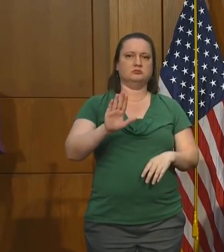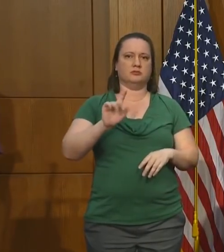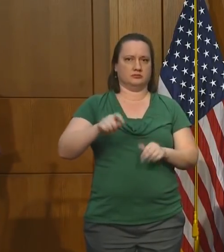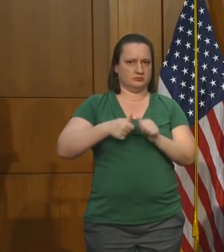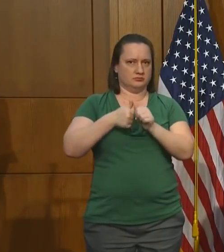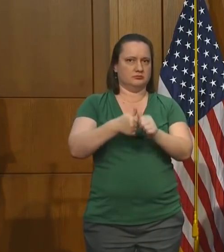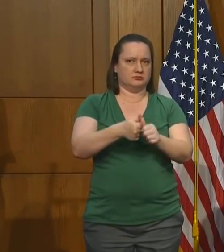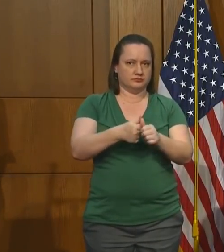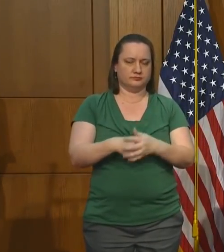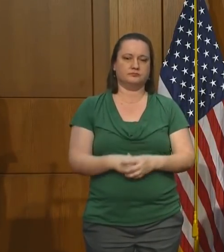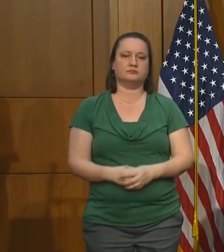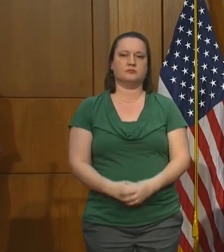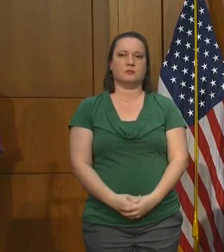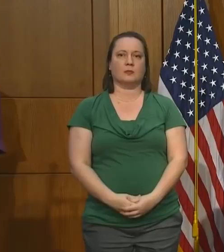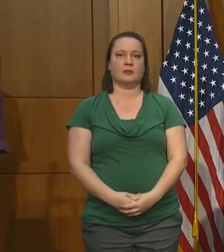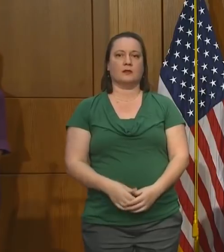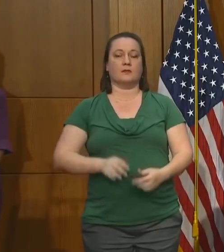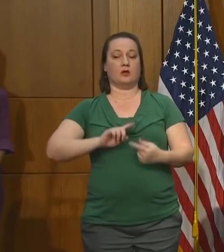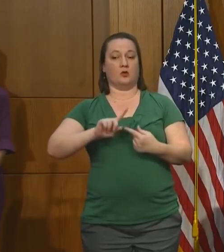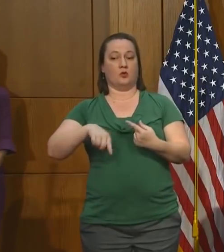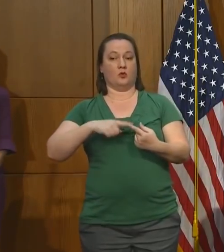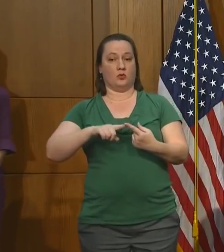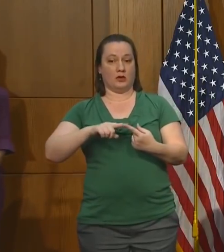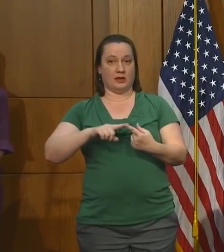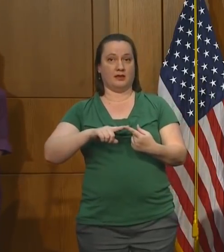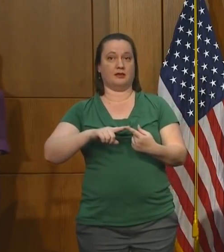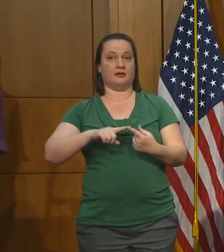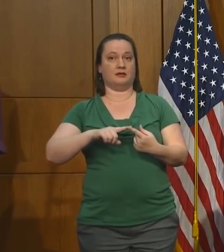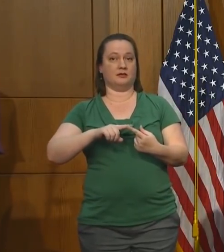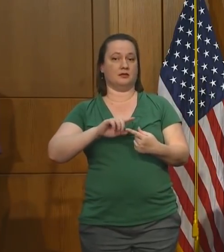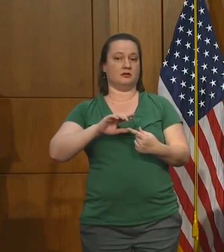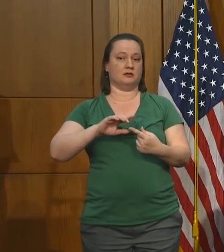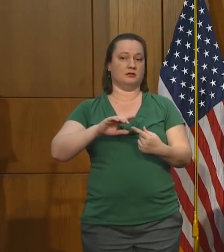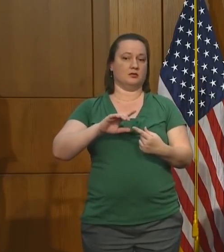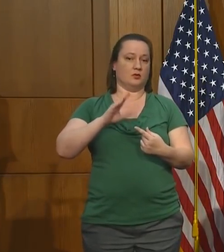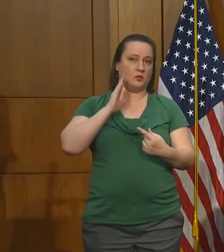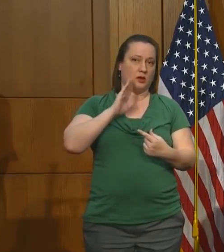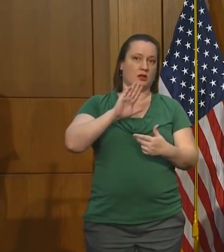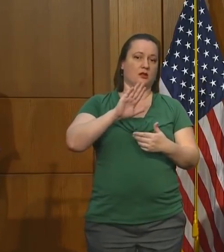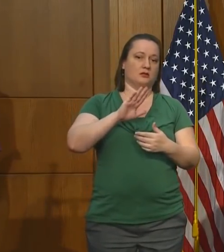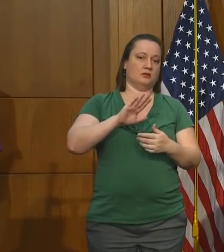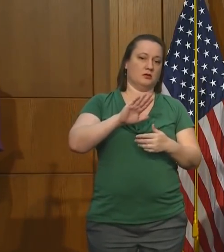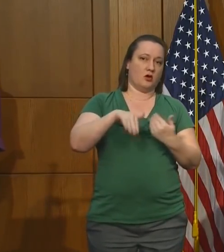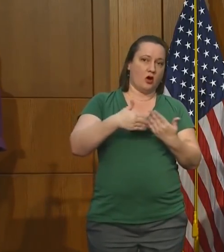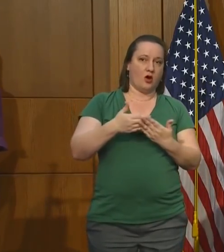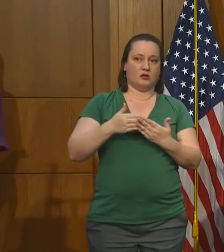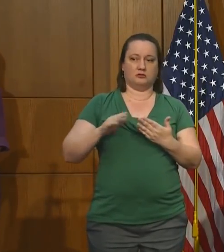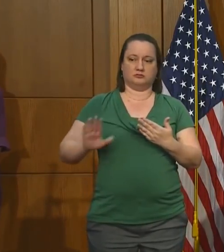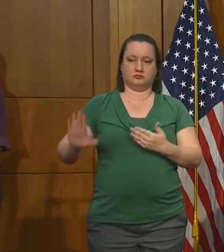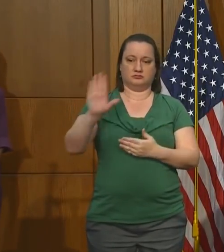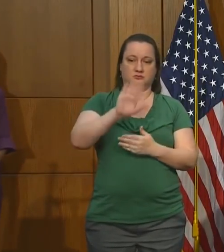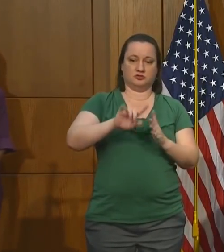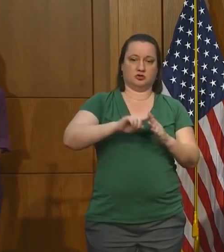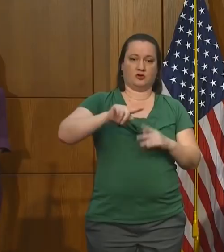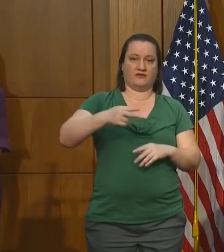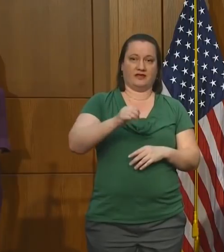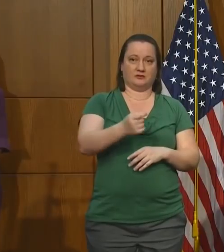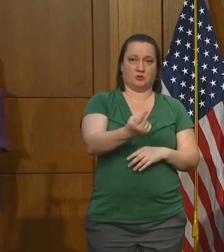EVERYONE FROM ABINGTON TALONS ANDREA WILL HAVE TO ABIDE BY IT TO ENTER PHASE ONE THE QUESTION IS WHEN. ALL AREAS THE